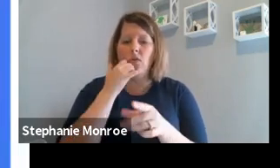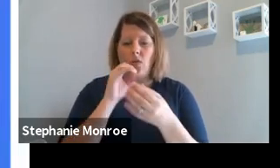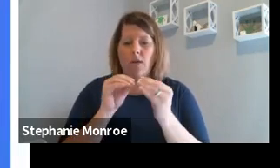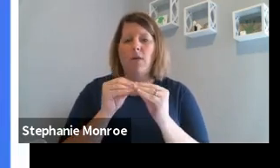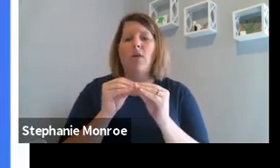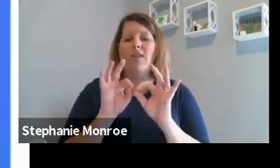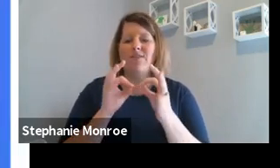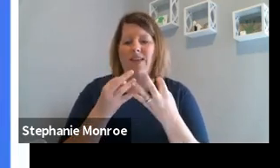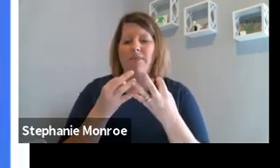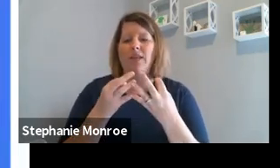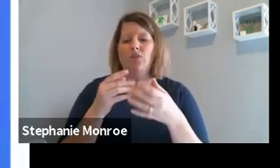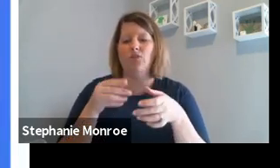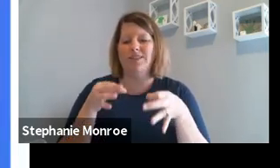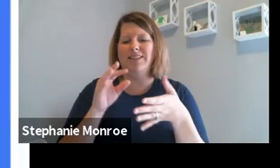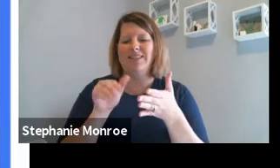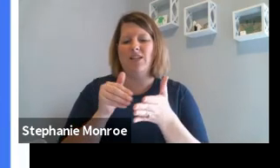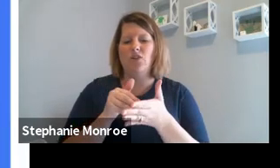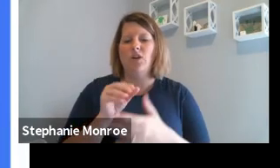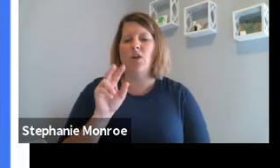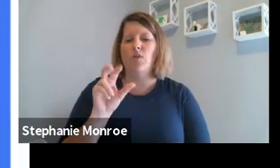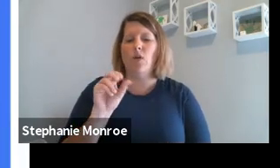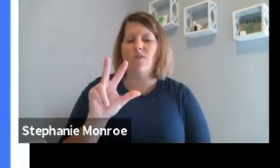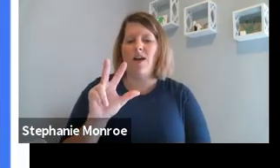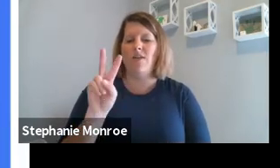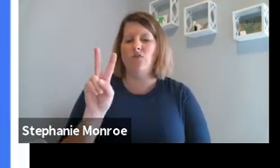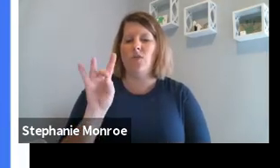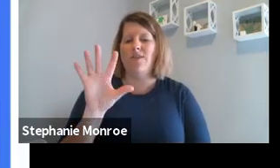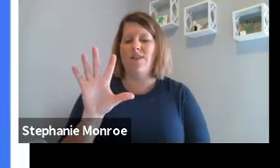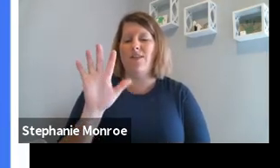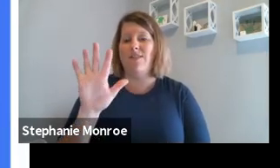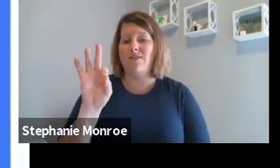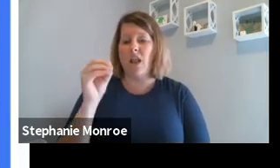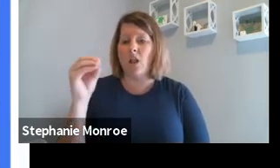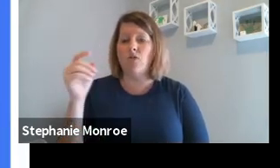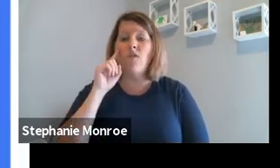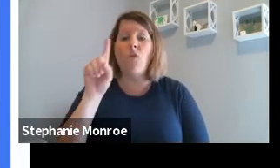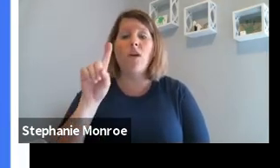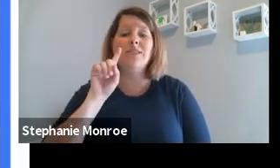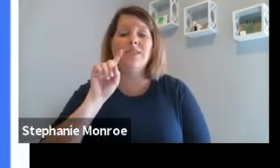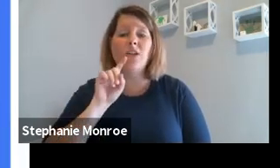The phone number is 305-285-5900. For sexual violence at the national level,